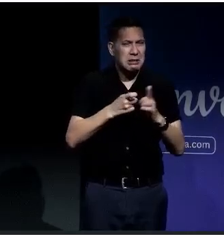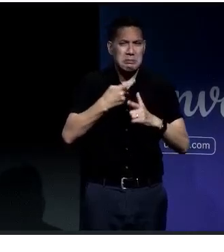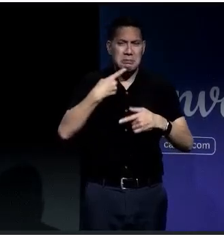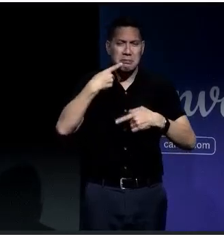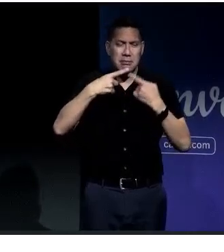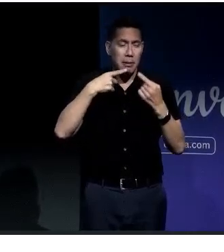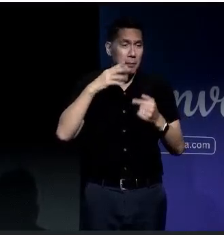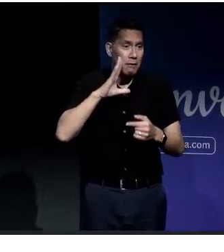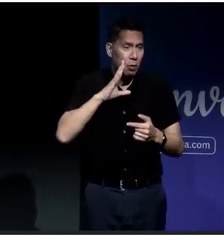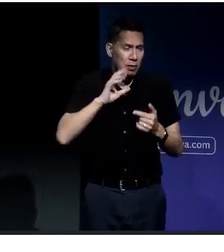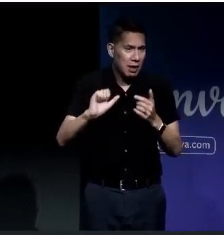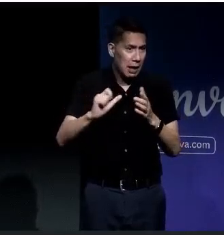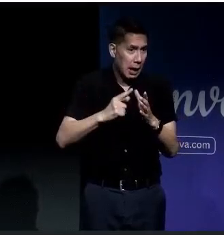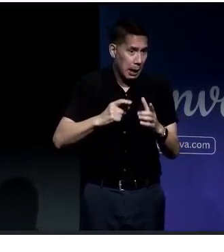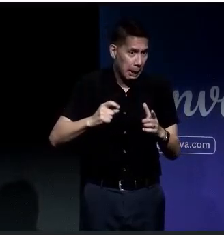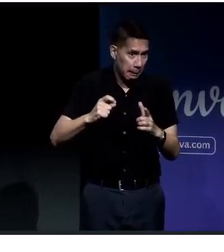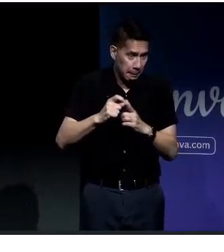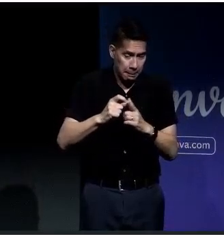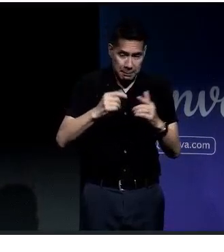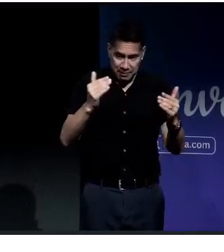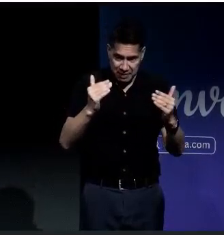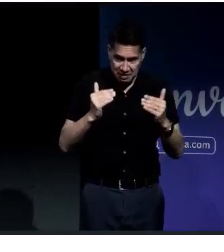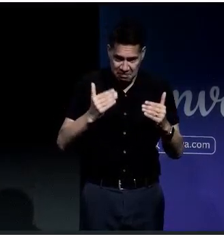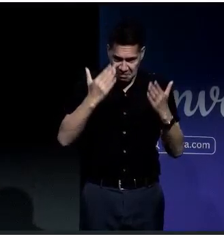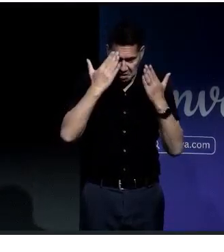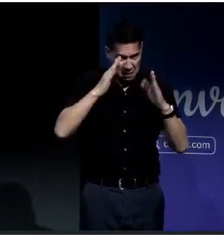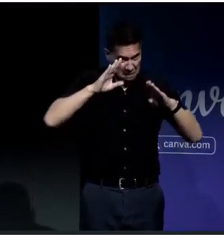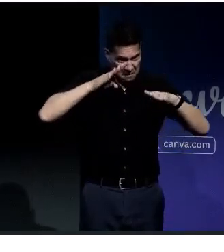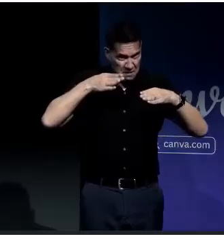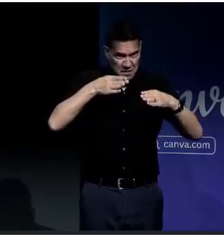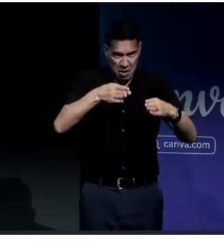Uh, none of that, it doesn't know where, where focus is getting sent to the right place or not.